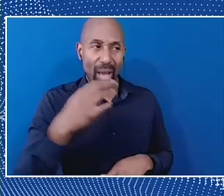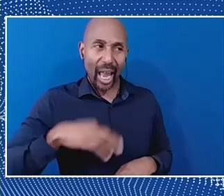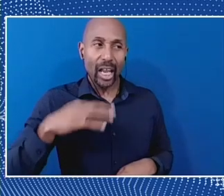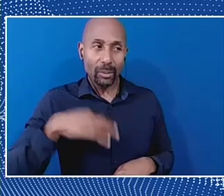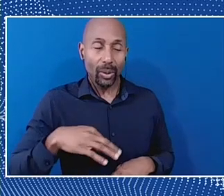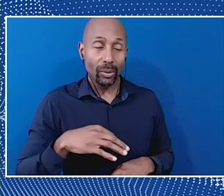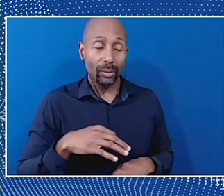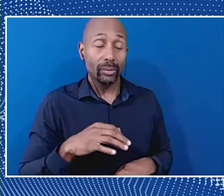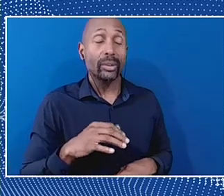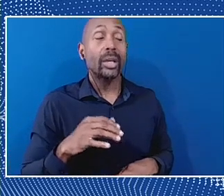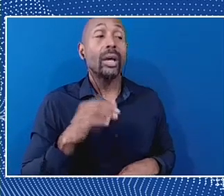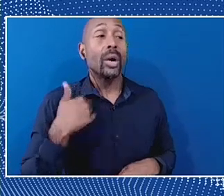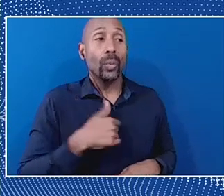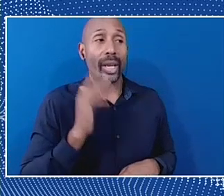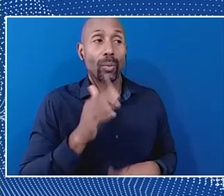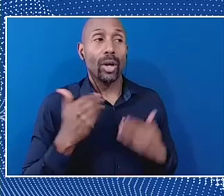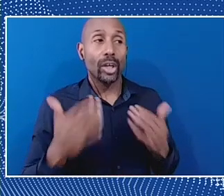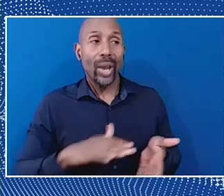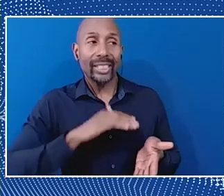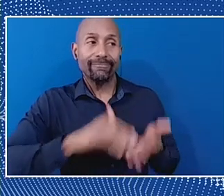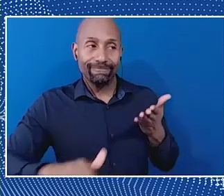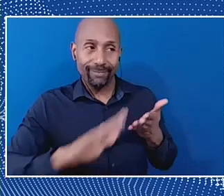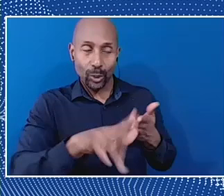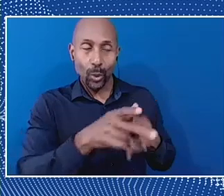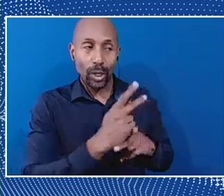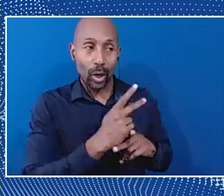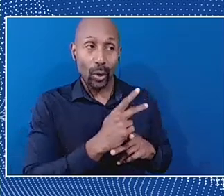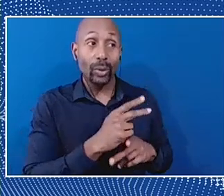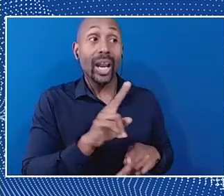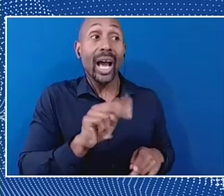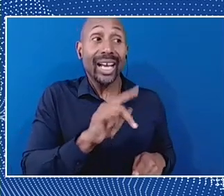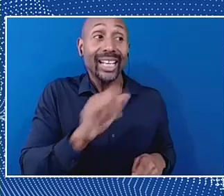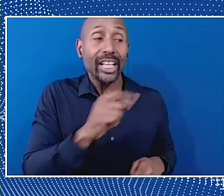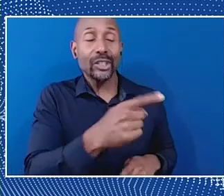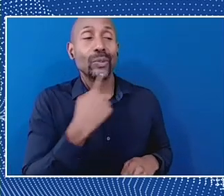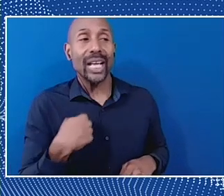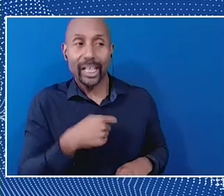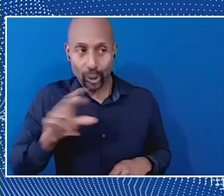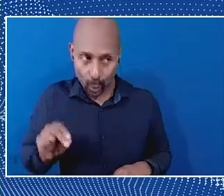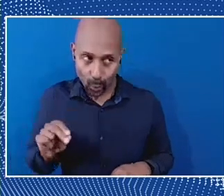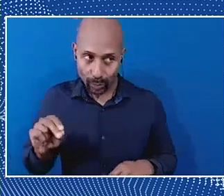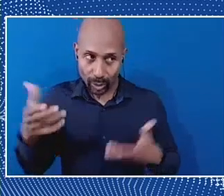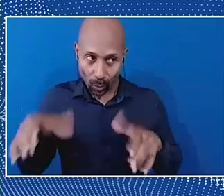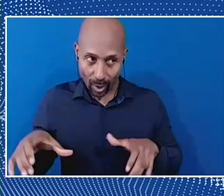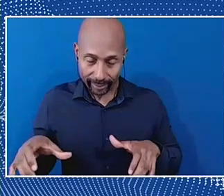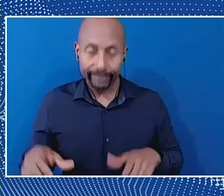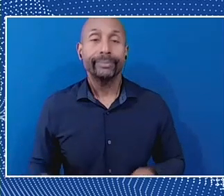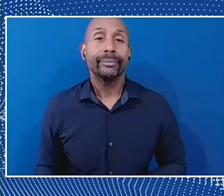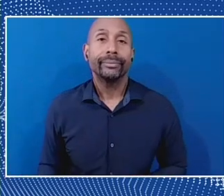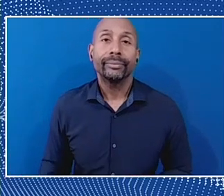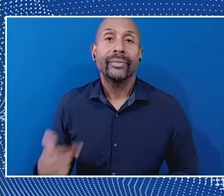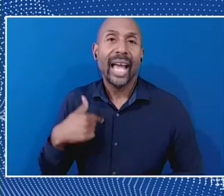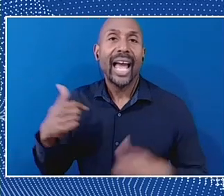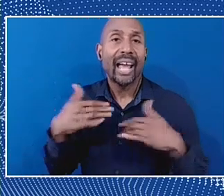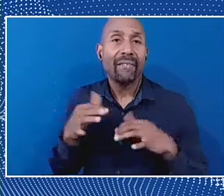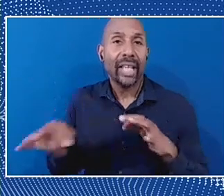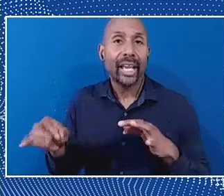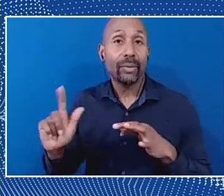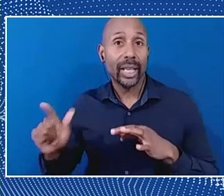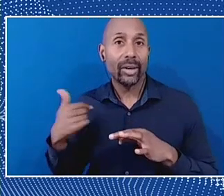And I think I would like to see- and I have some language that I'll try and drop in a little bit later that would show a